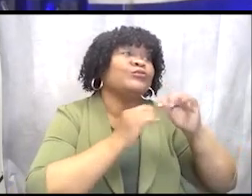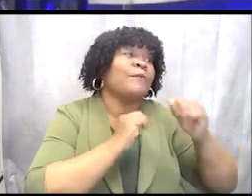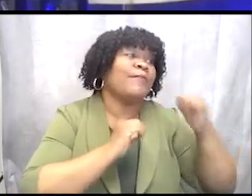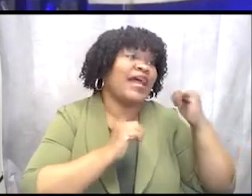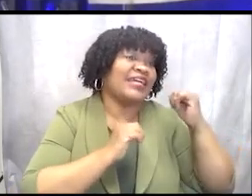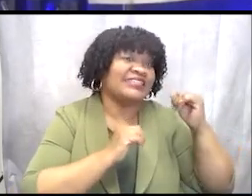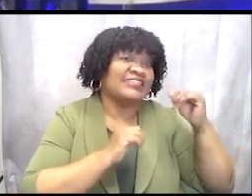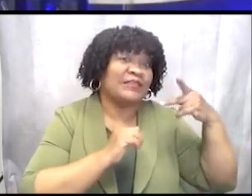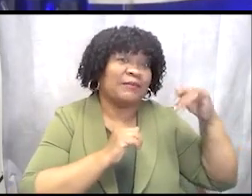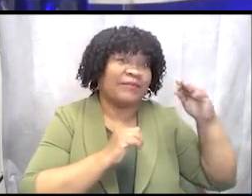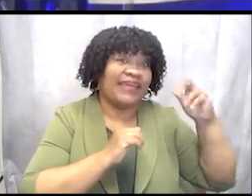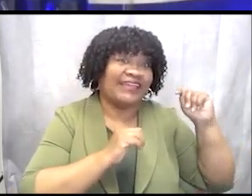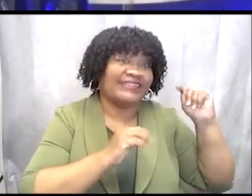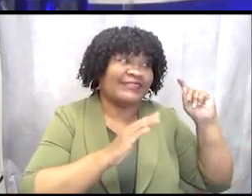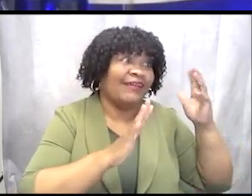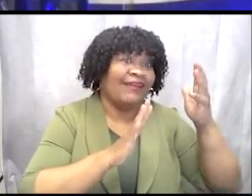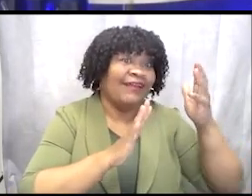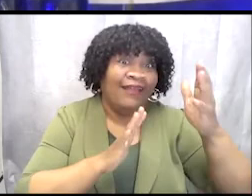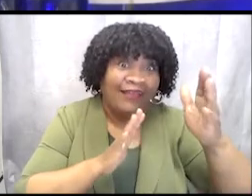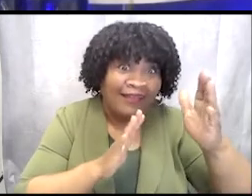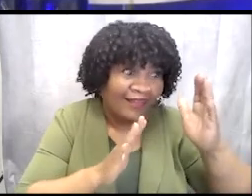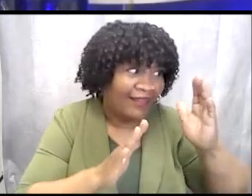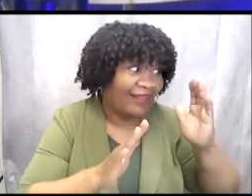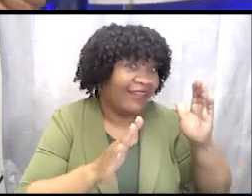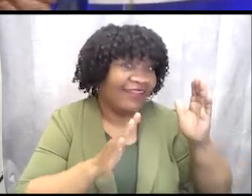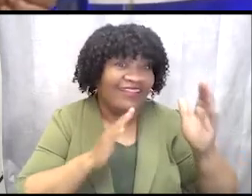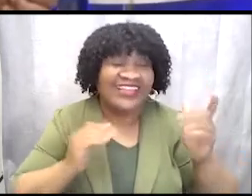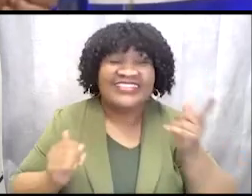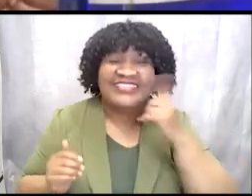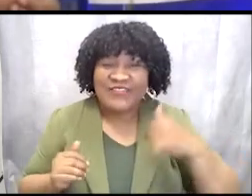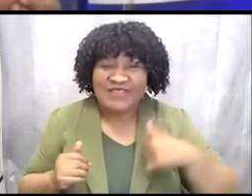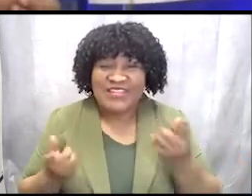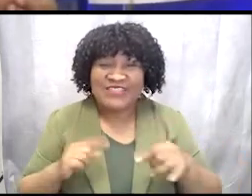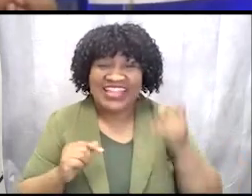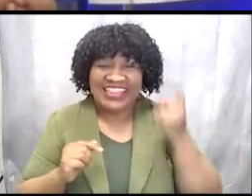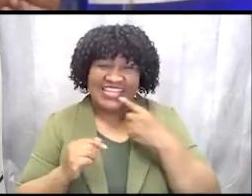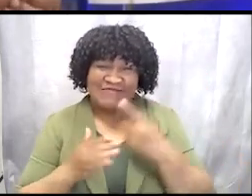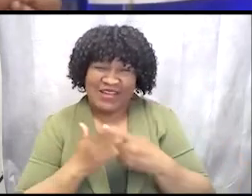And so for me, when I think about what drives me forward,